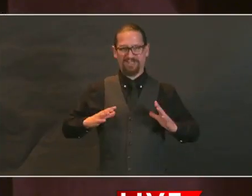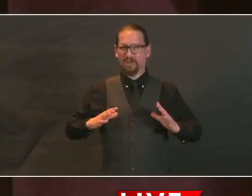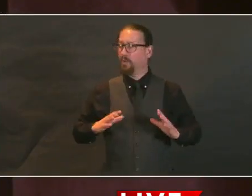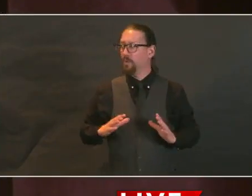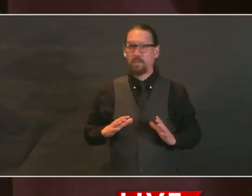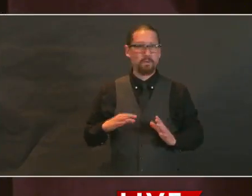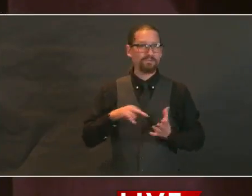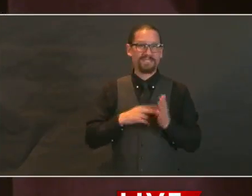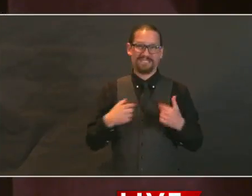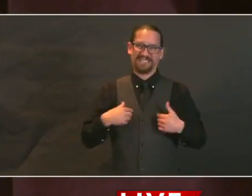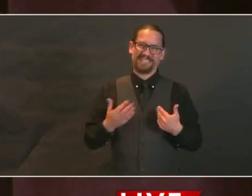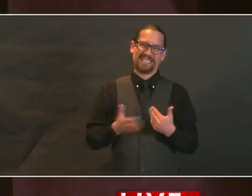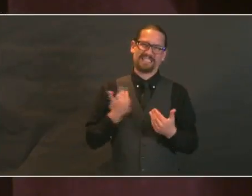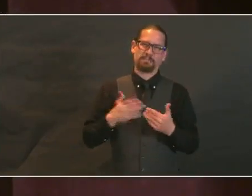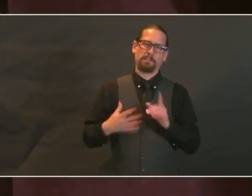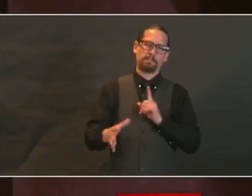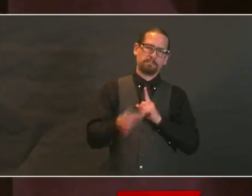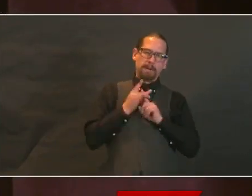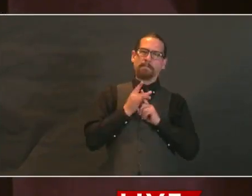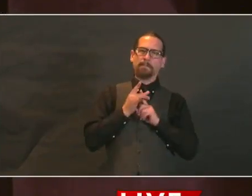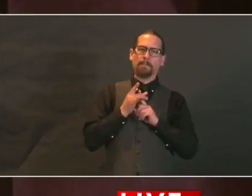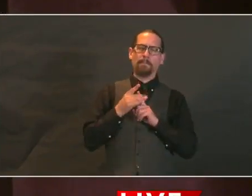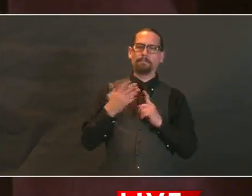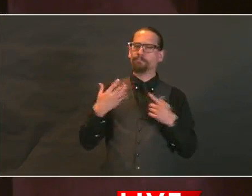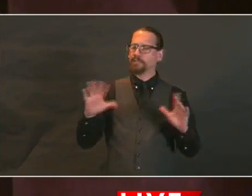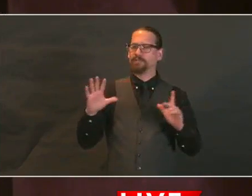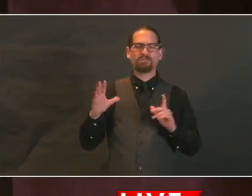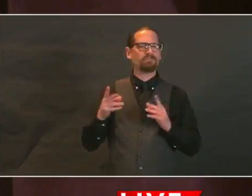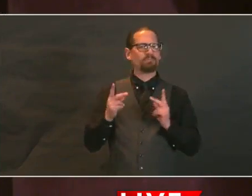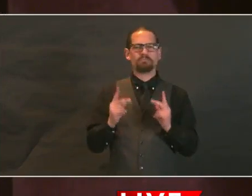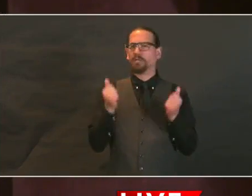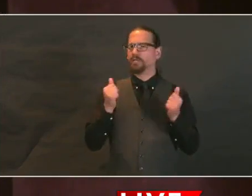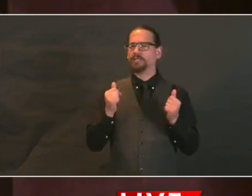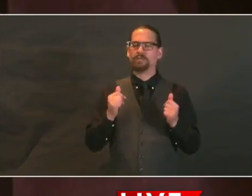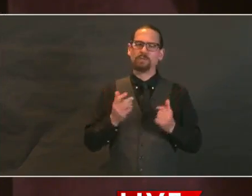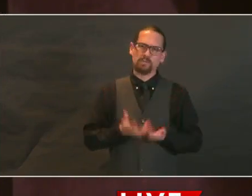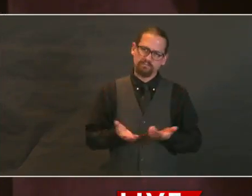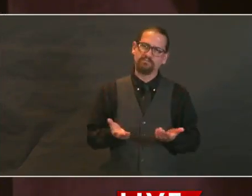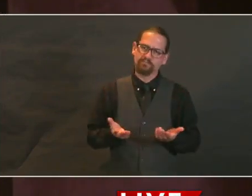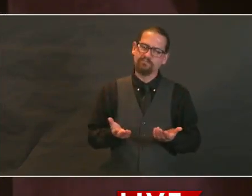LEFT UNVACCINATED YOU ARE THEN MORE SUSCEPTIBLE TO GETTING